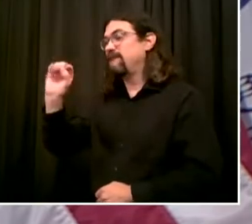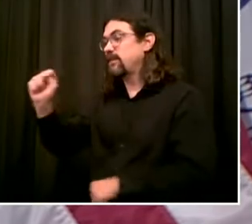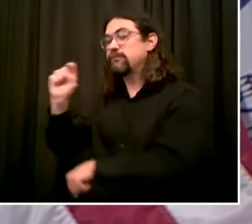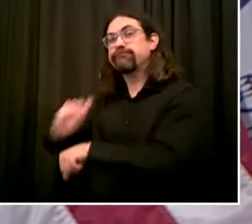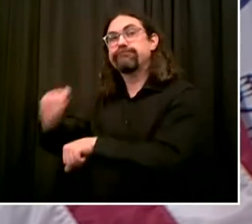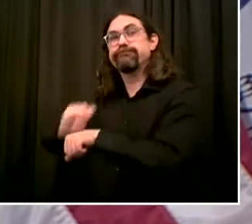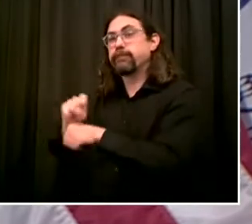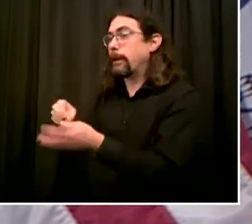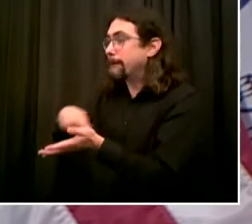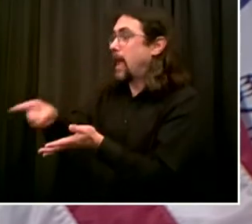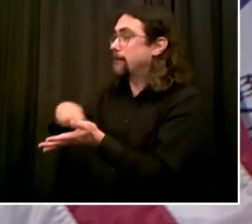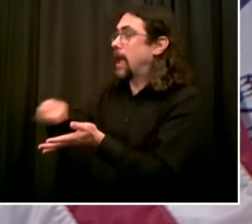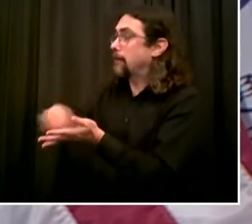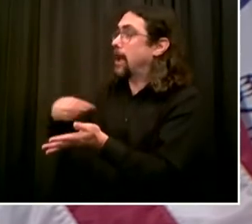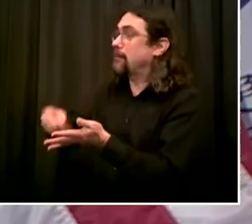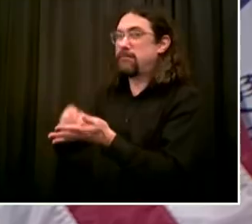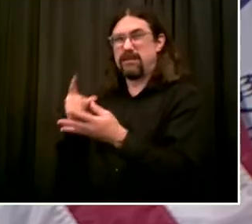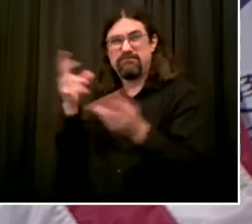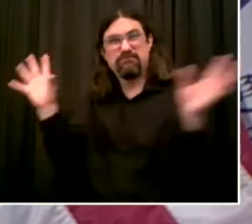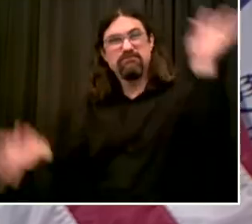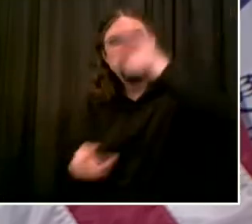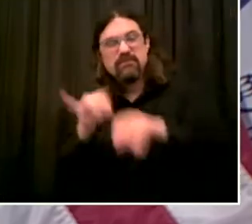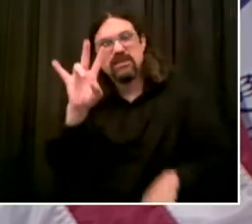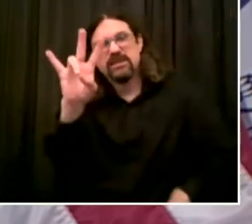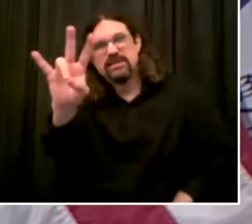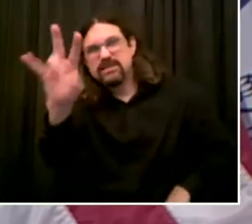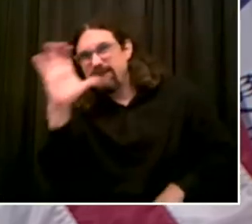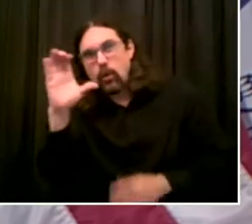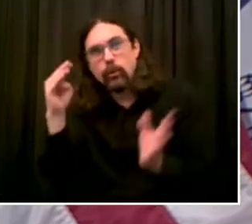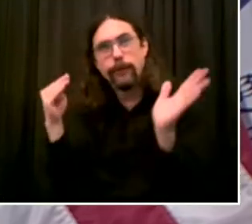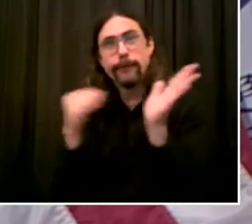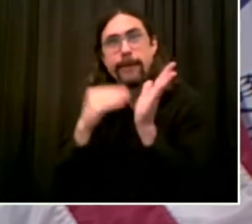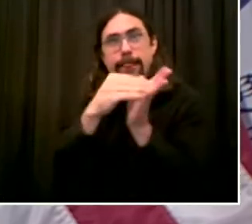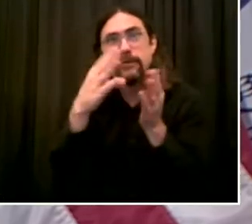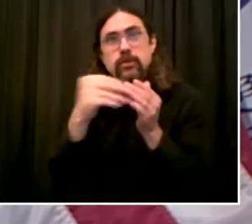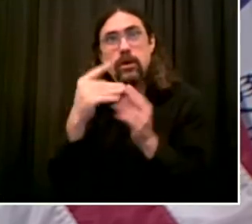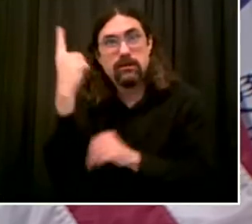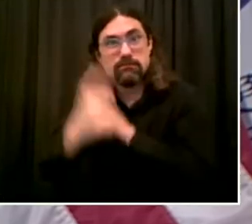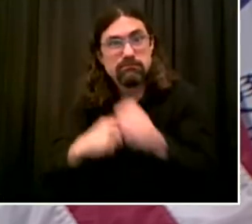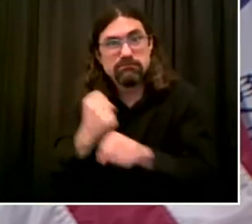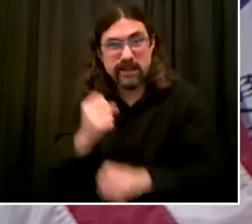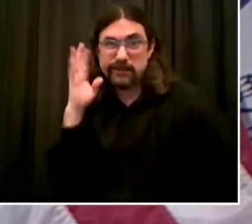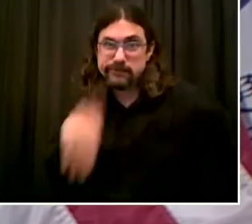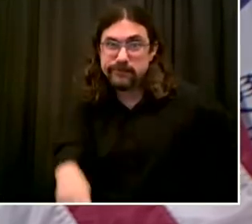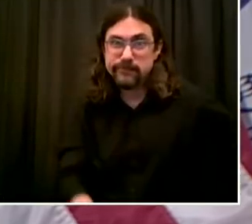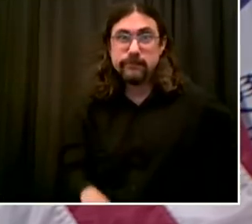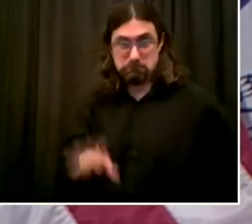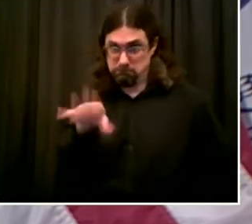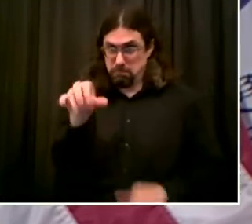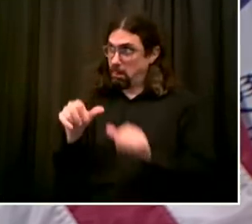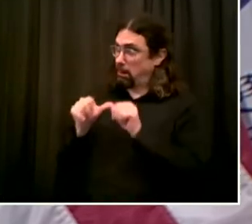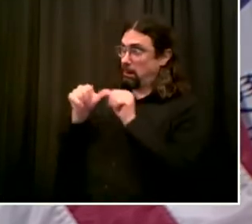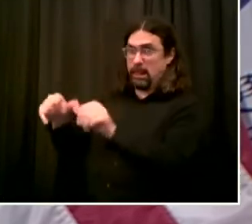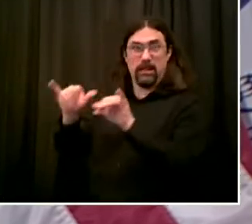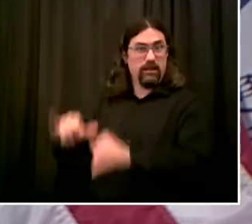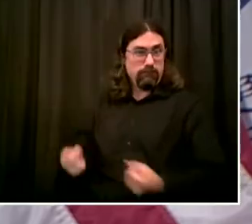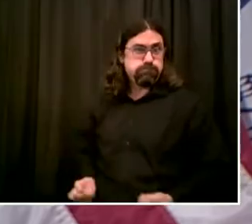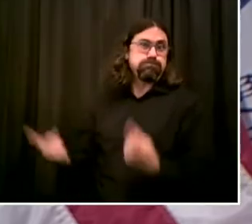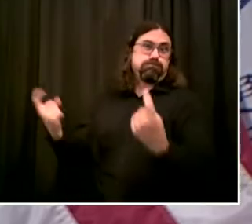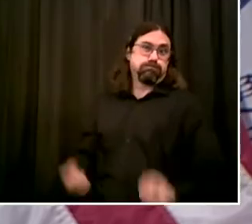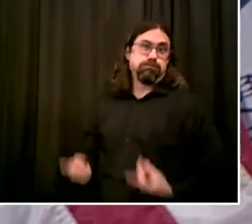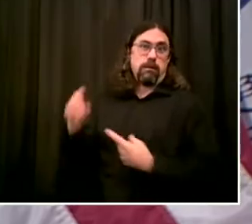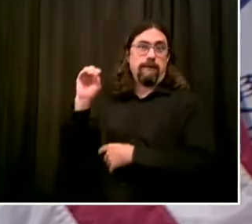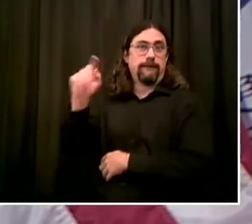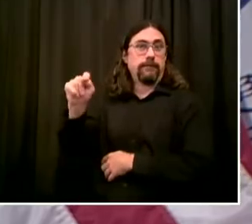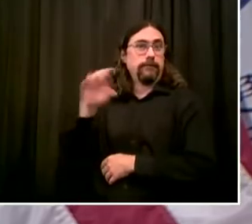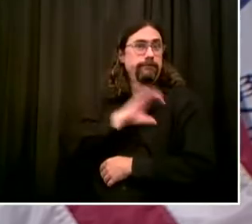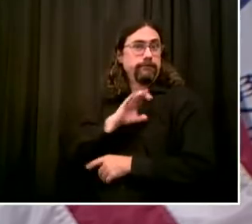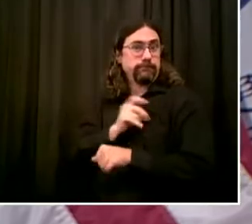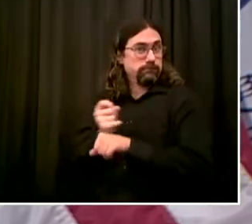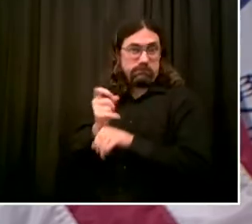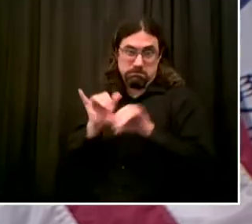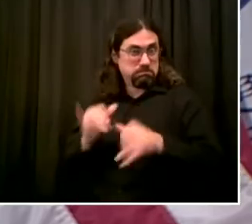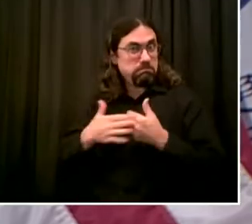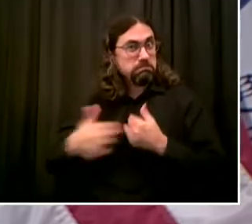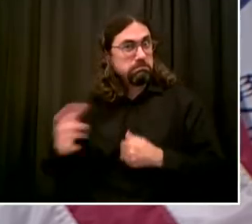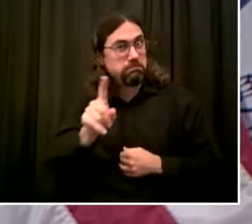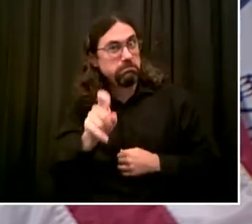SIGNIFICANTLY REDUCED AND CAN